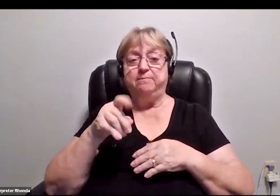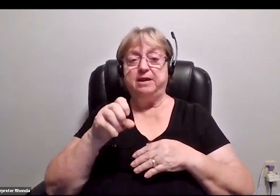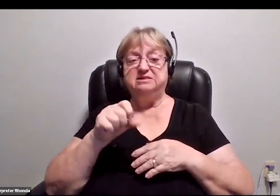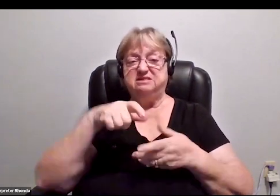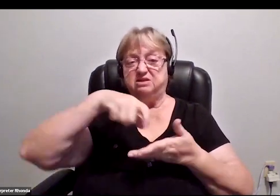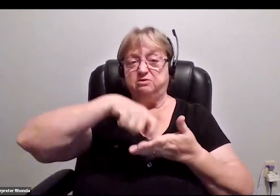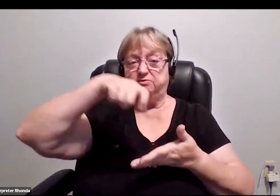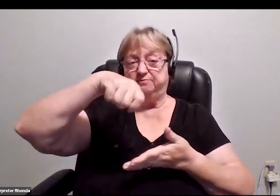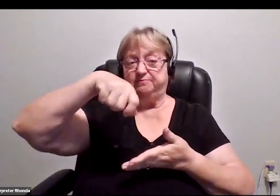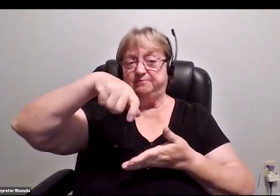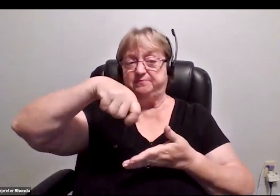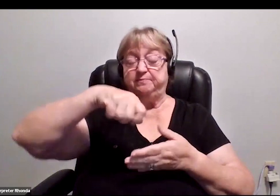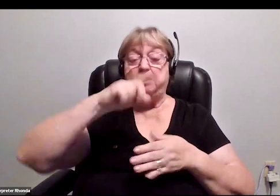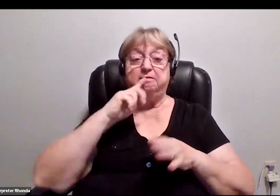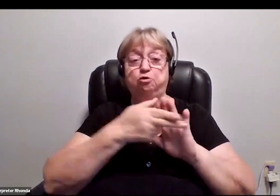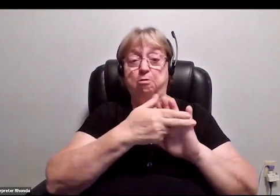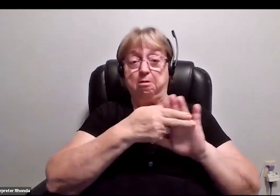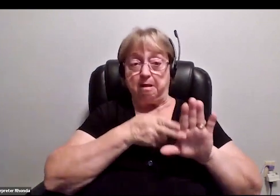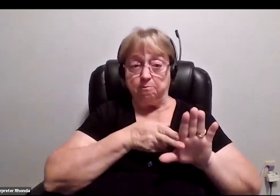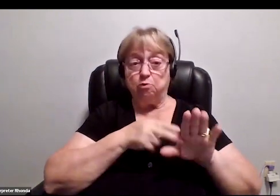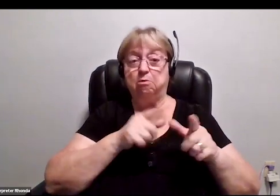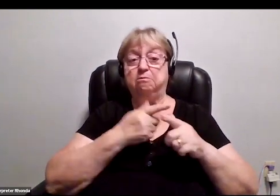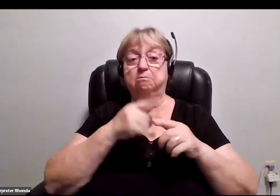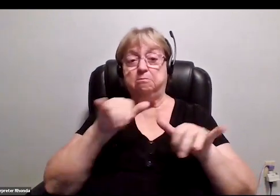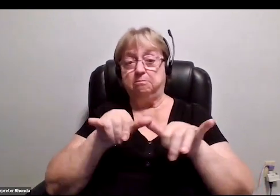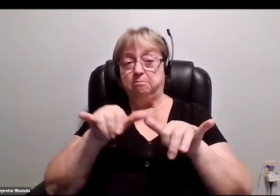so you put labels on them and then can measure out that way.